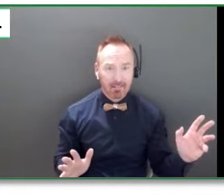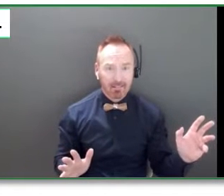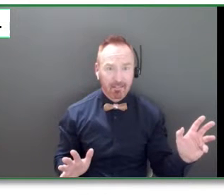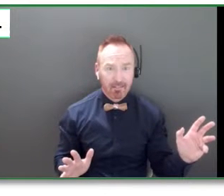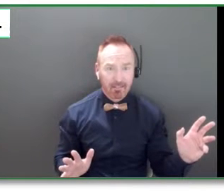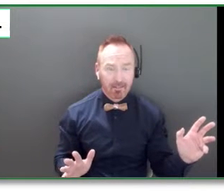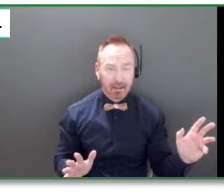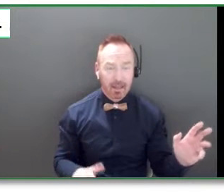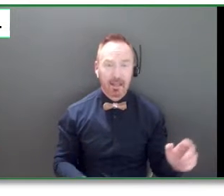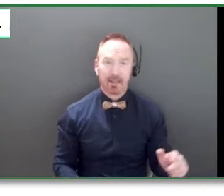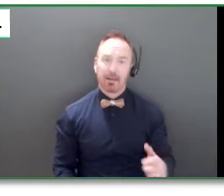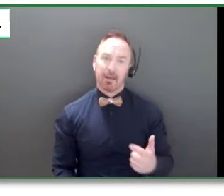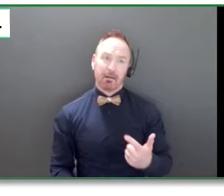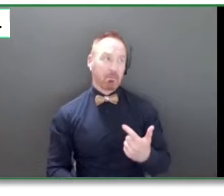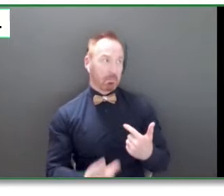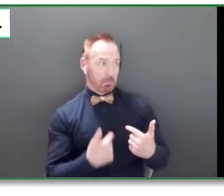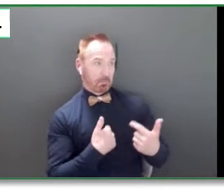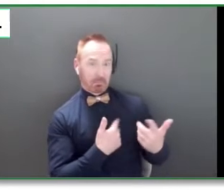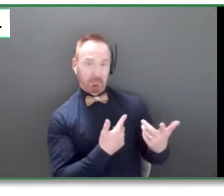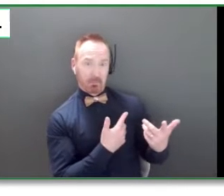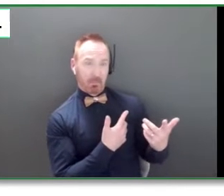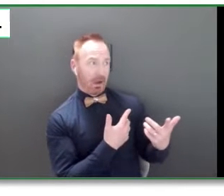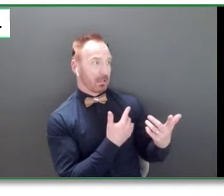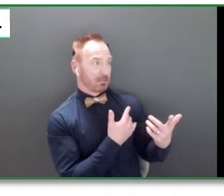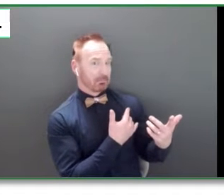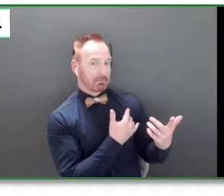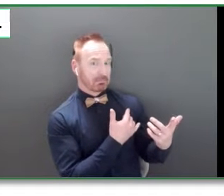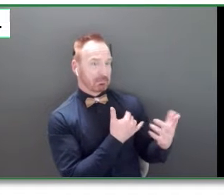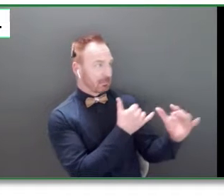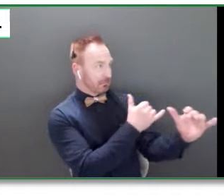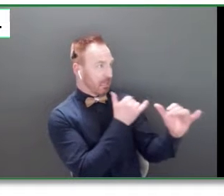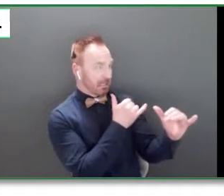I want to go to the same place,